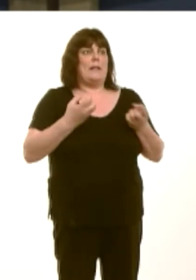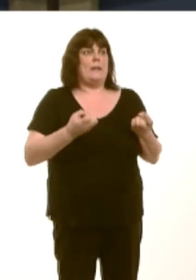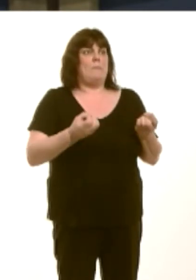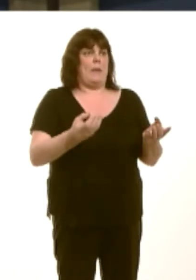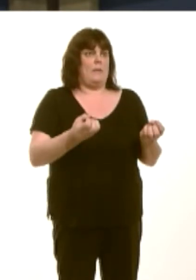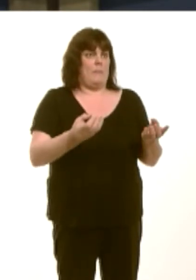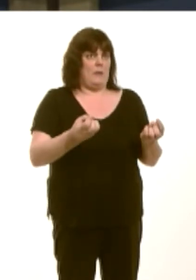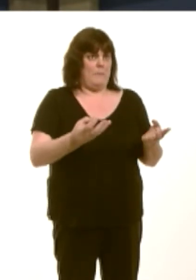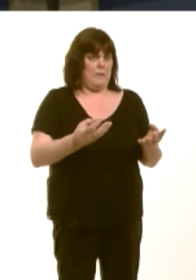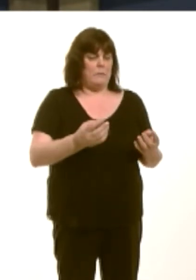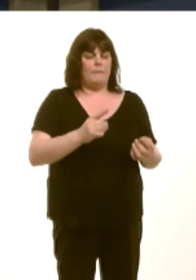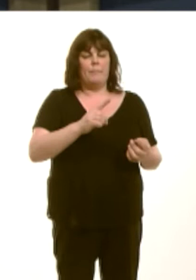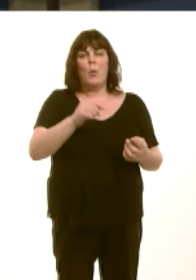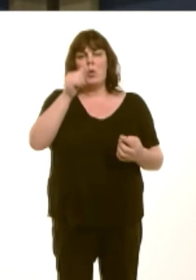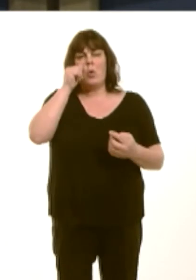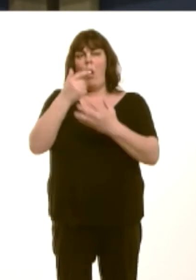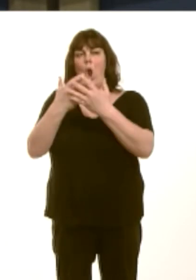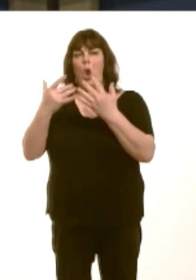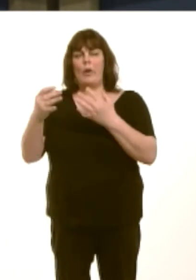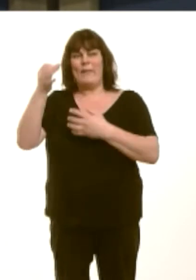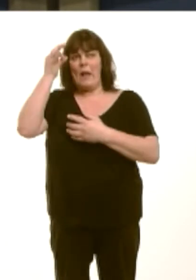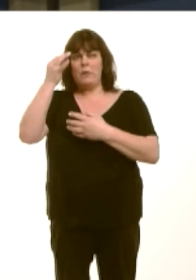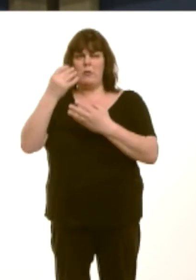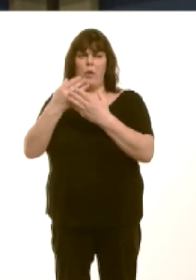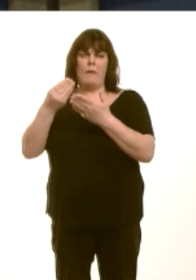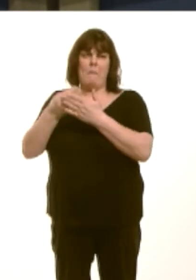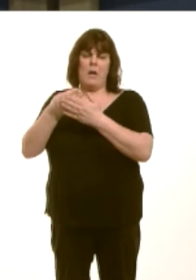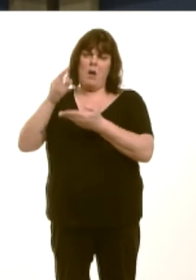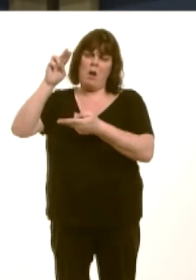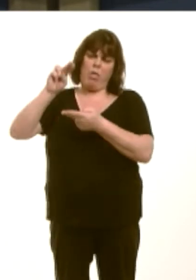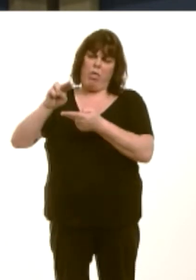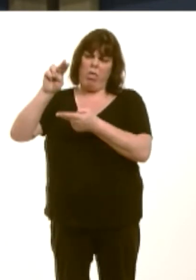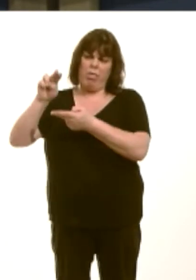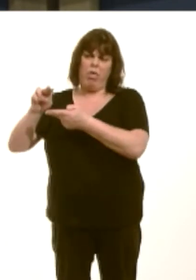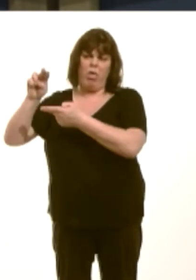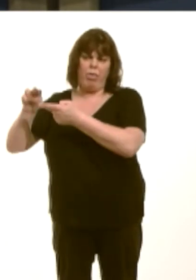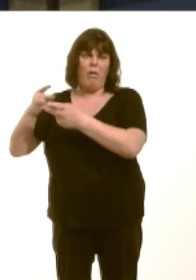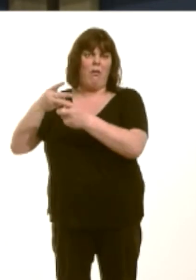Considering the cuts facing local authorities throughout Wales these days, arenít these